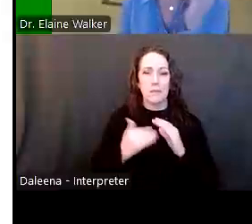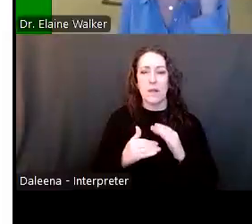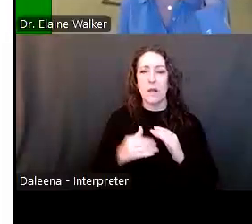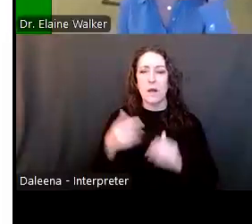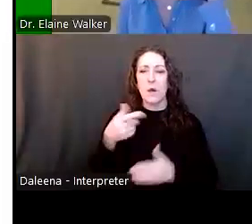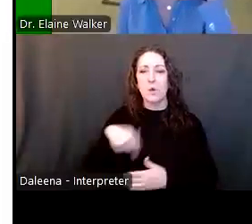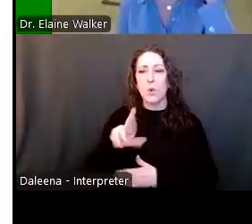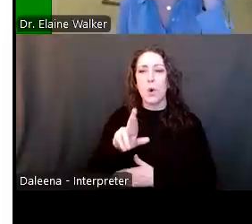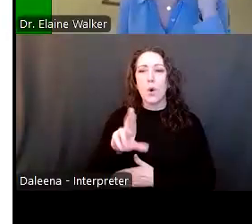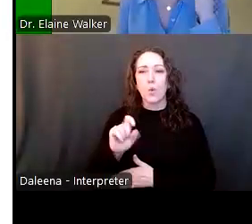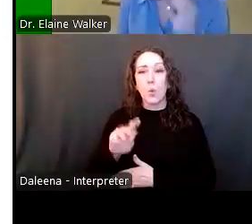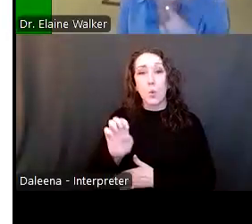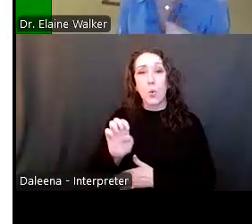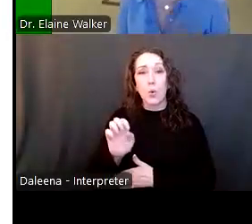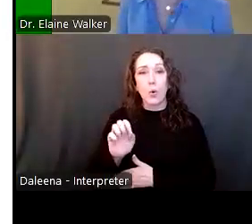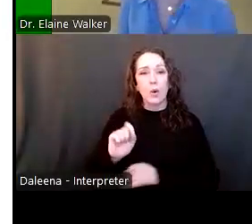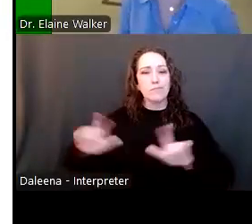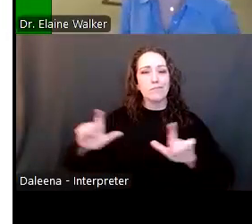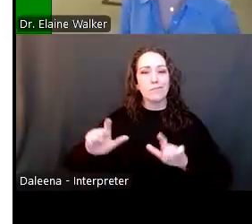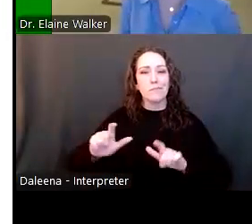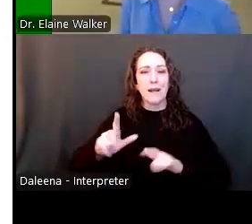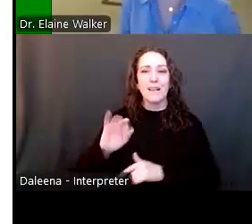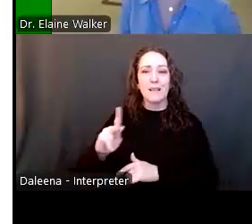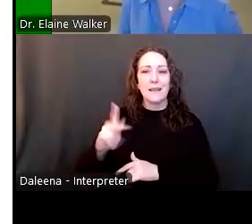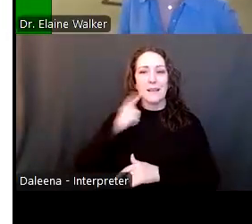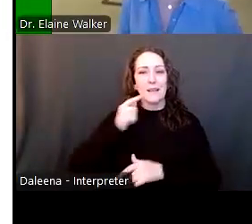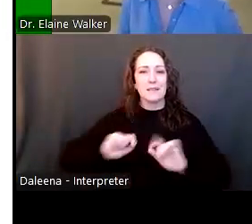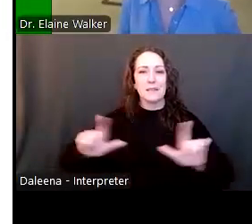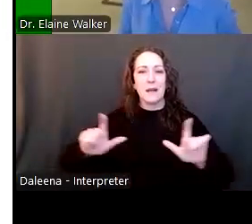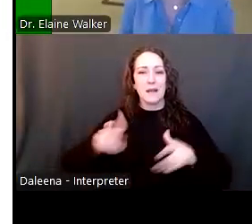a link put up on the slide at the very end of The Talk today it's important that we get everybody's